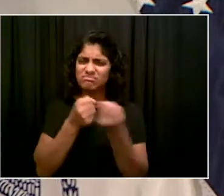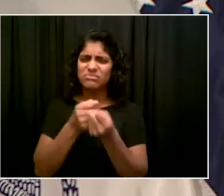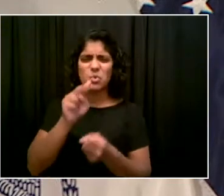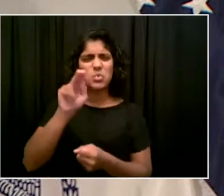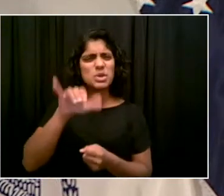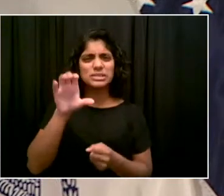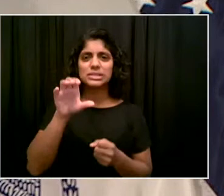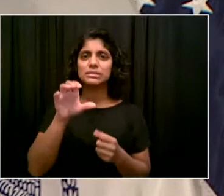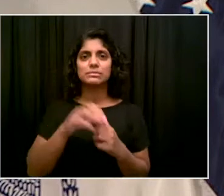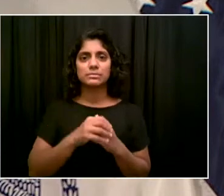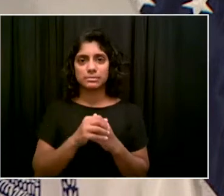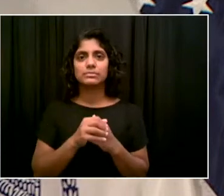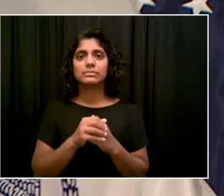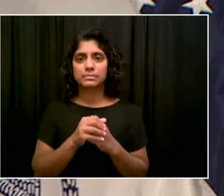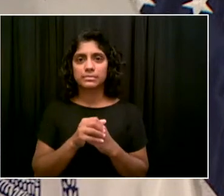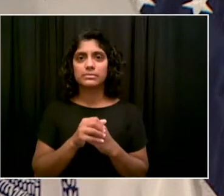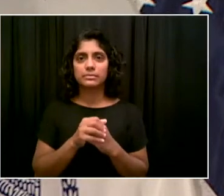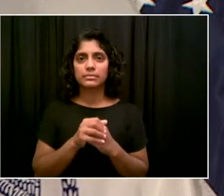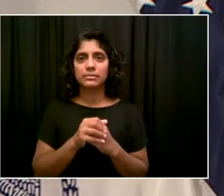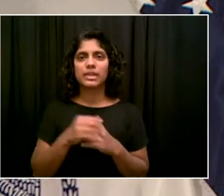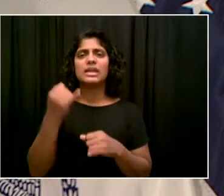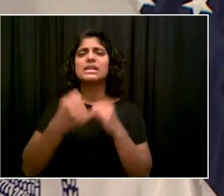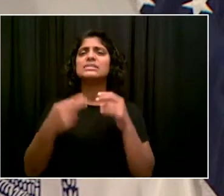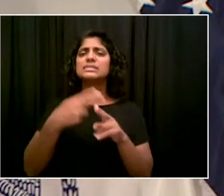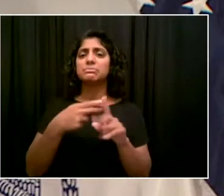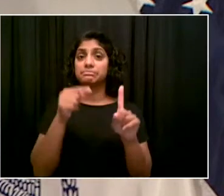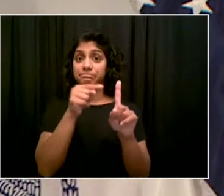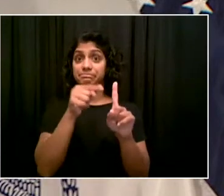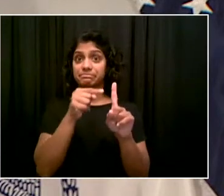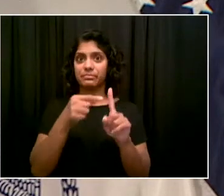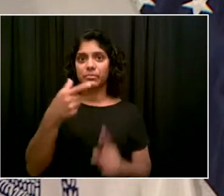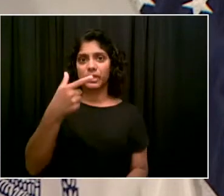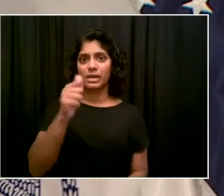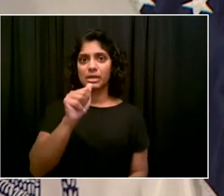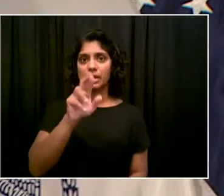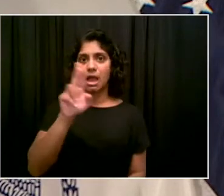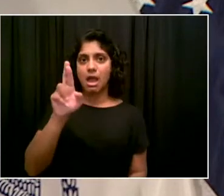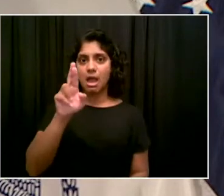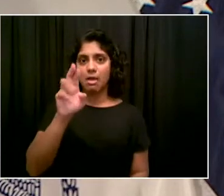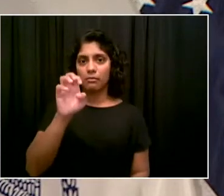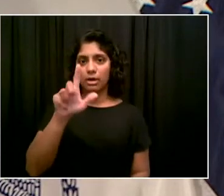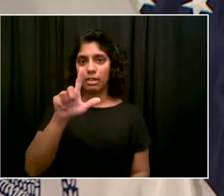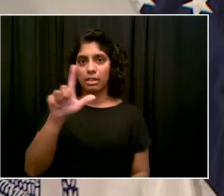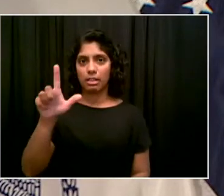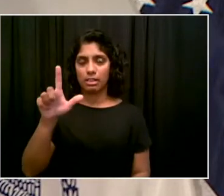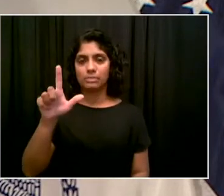HE KNOWS WHETHER YOU AE RA N EWYORKR EOR VISITOR, IF YOU CAN'T GET AROUND TO THESE GREAT PLACES IT IS NOT NEW YORK CITY AND IT WON'T